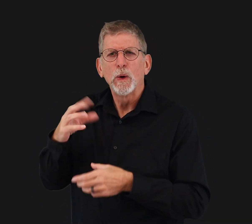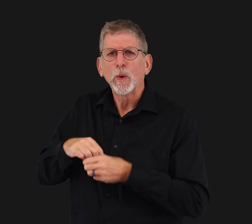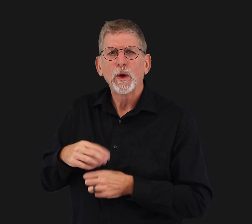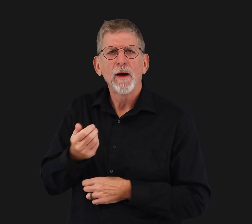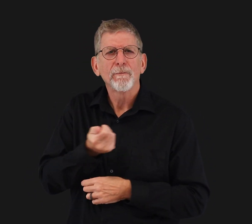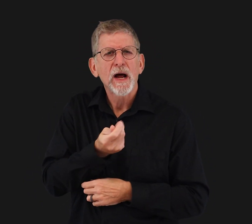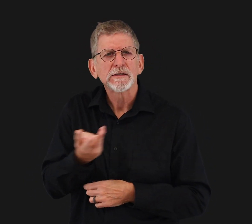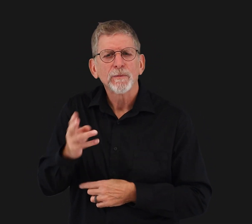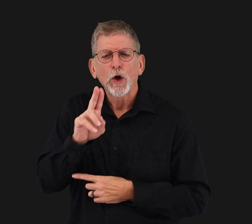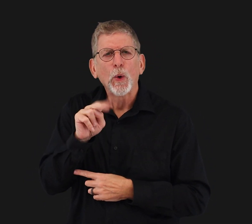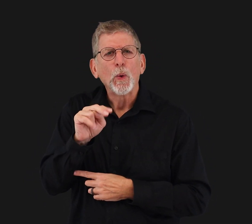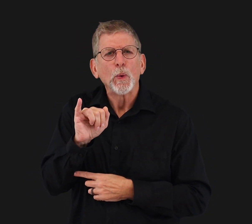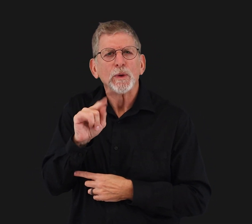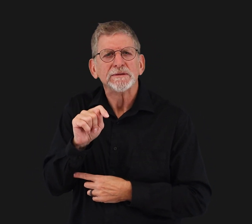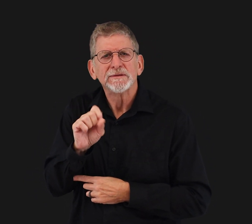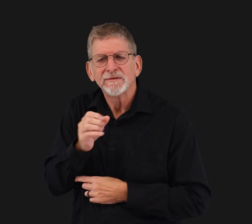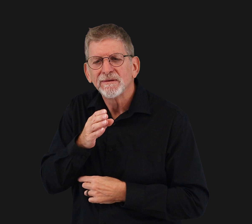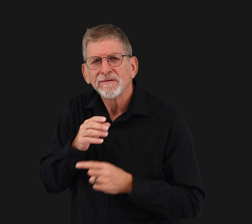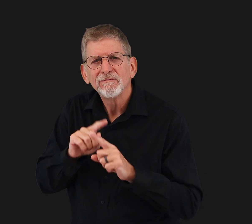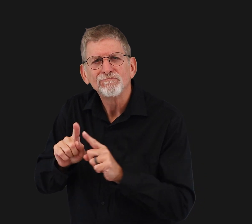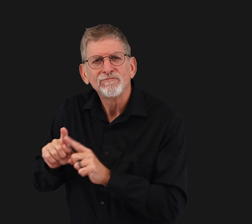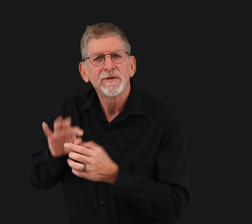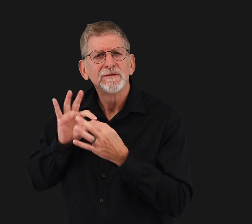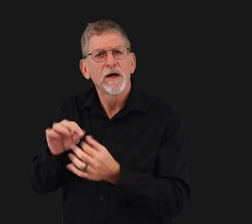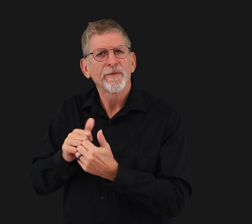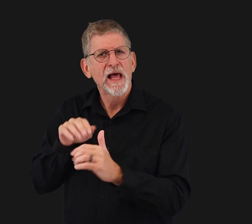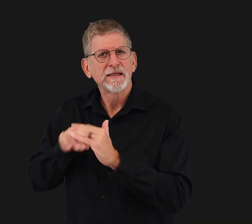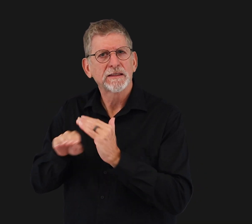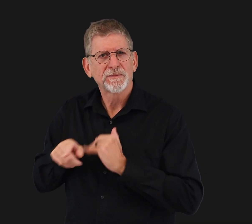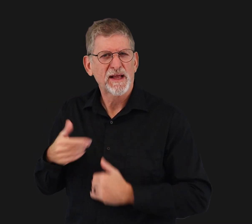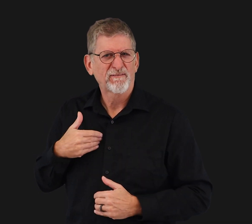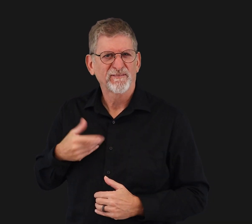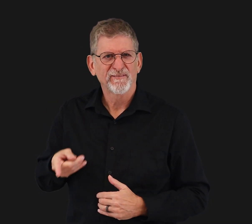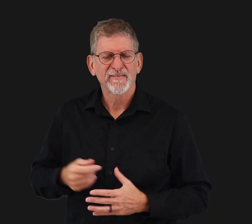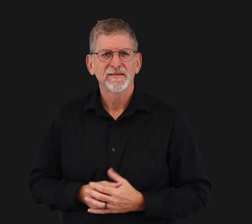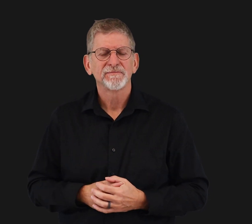including multiple units about accessibility.